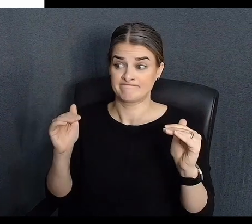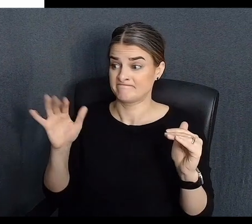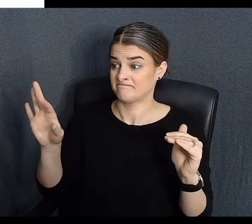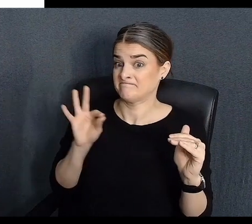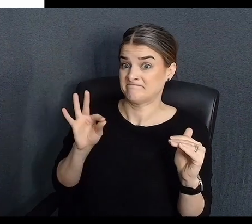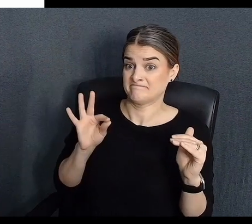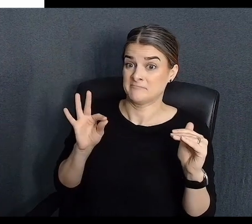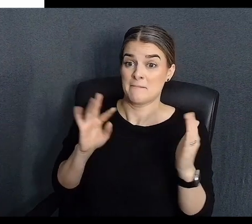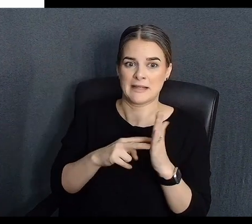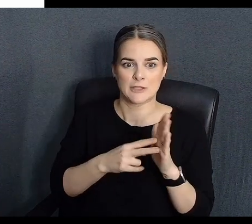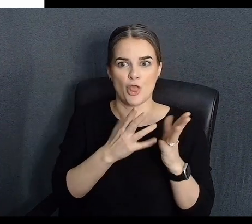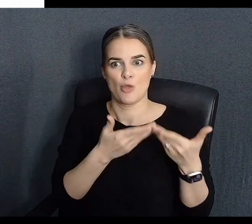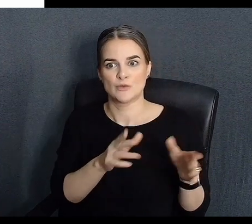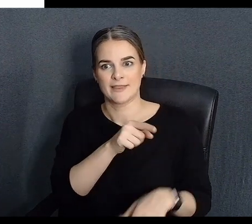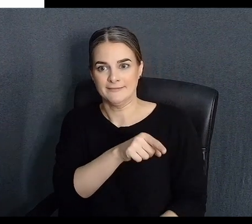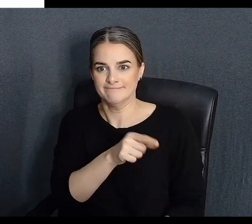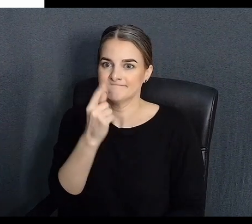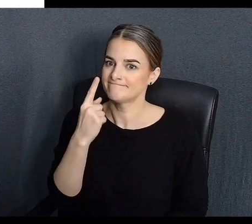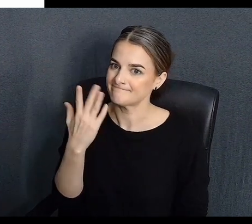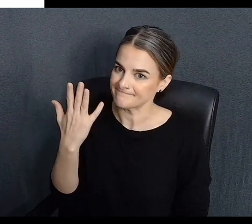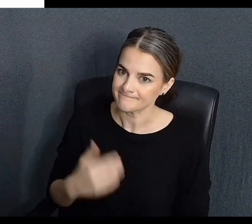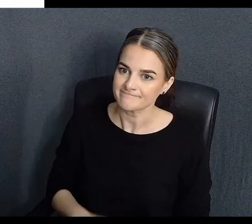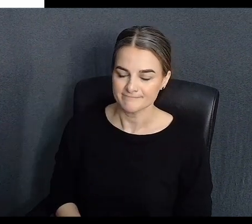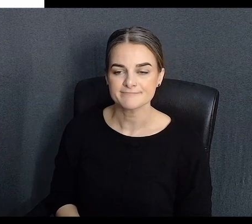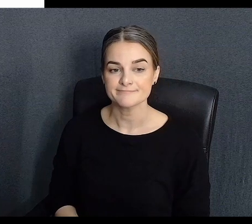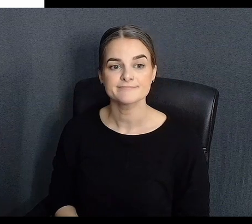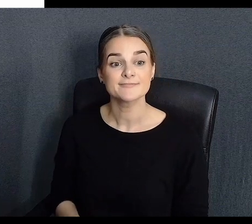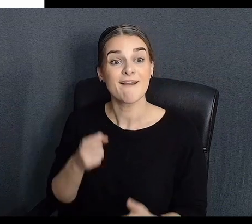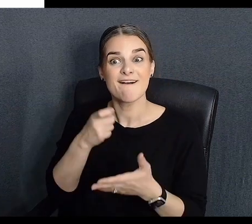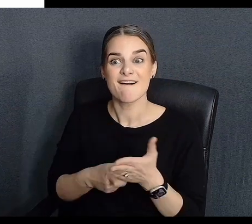So cost estimates, when we're looking at an iPad